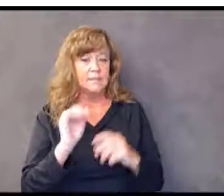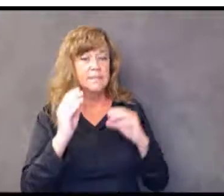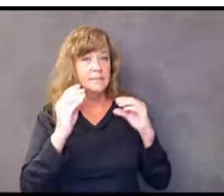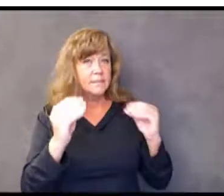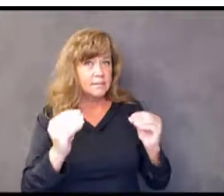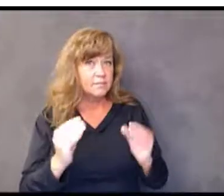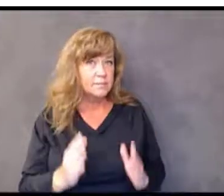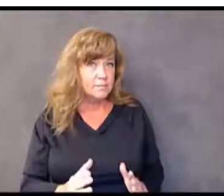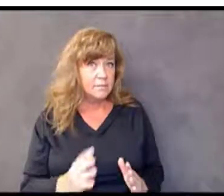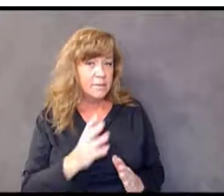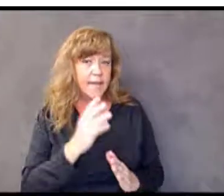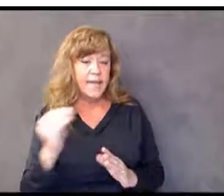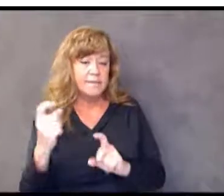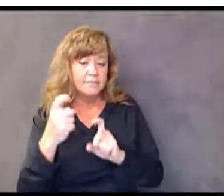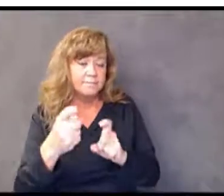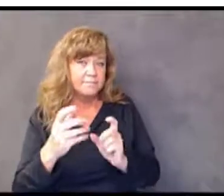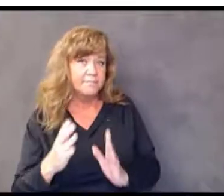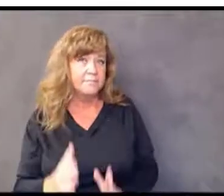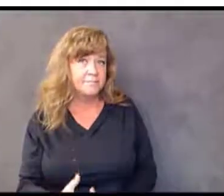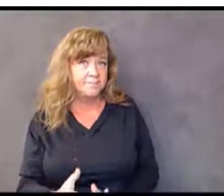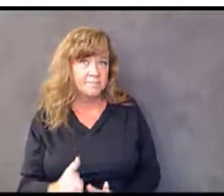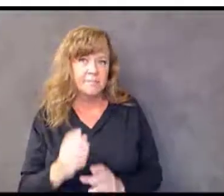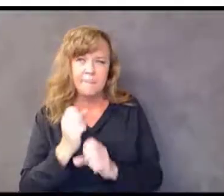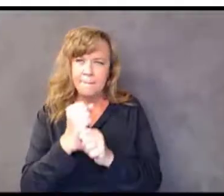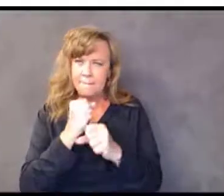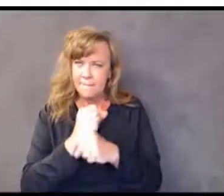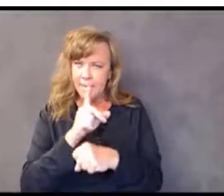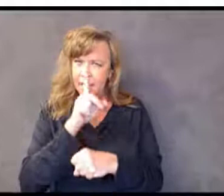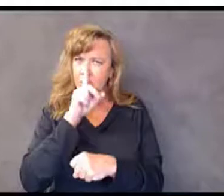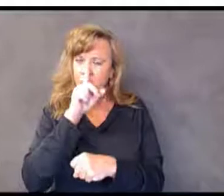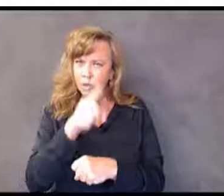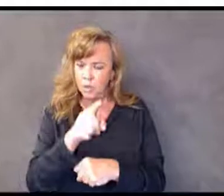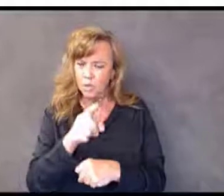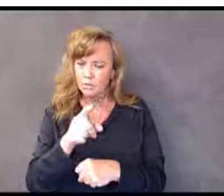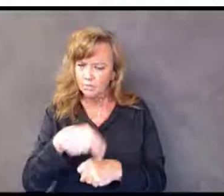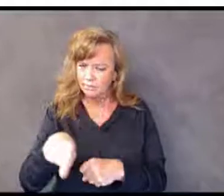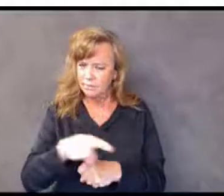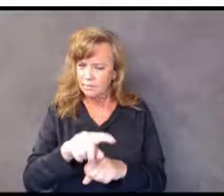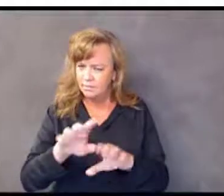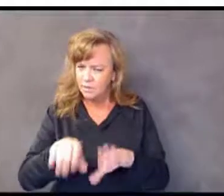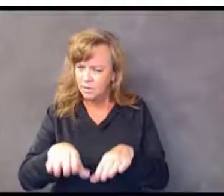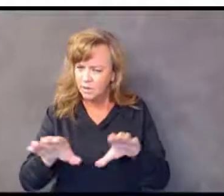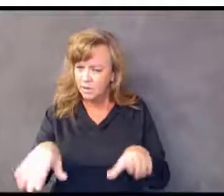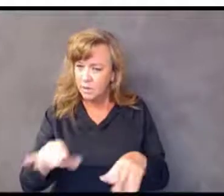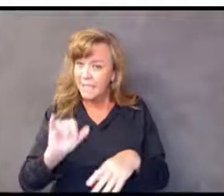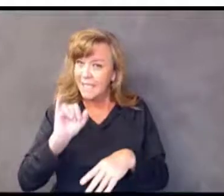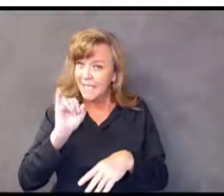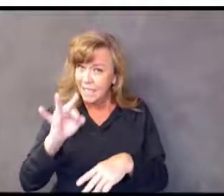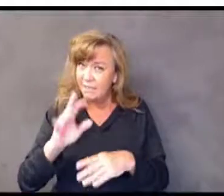proctors must ensure functional access for students who use assistive technology, hearing